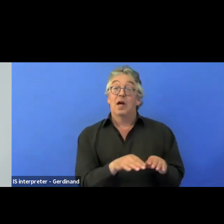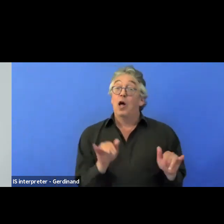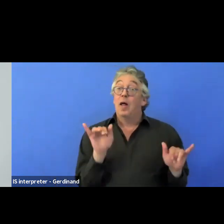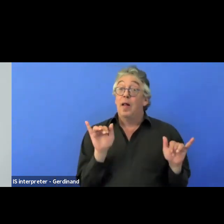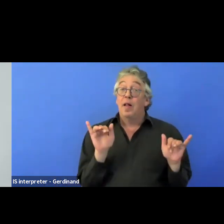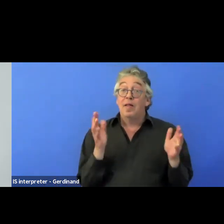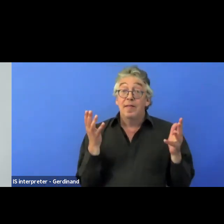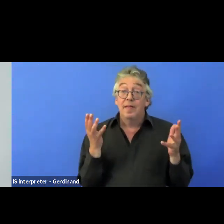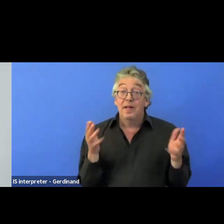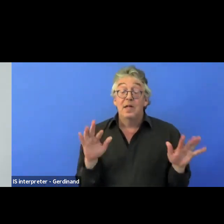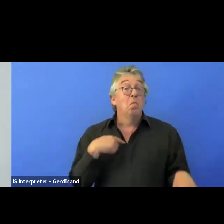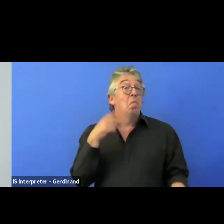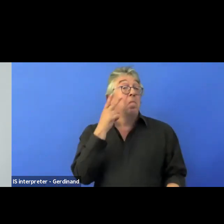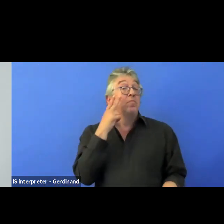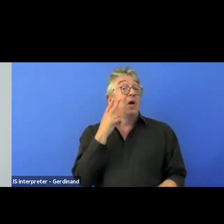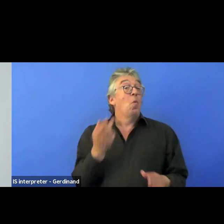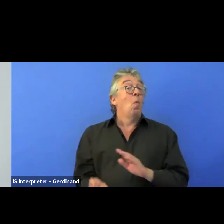We will see what happens in September.